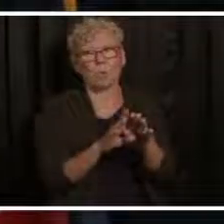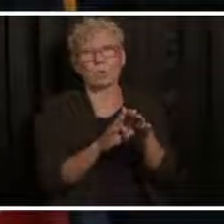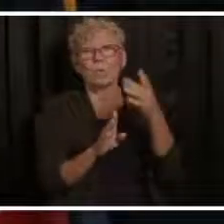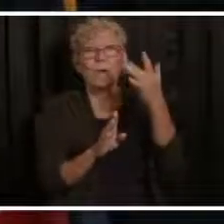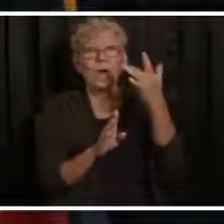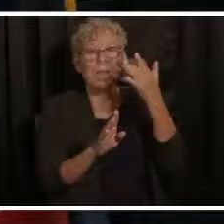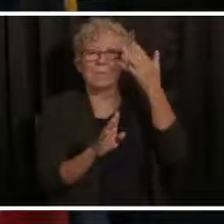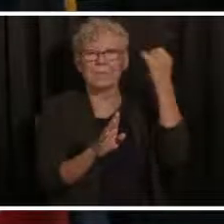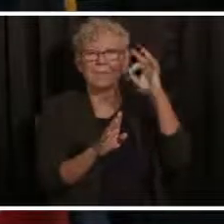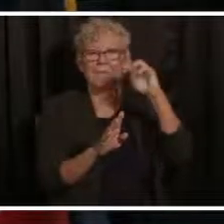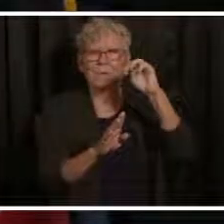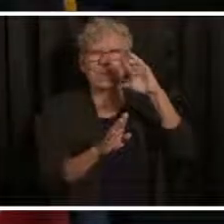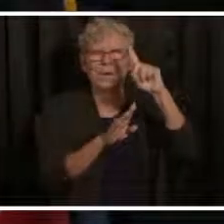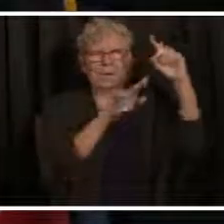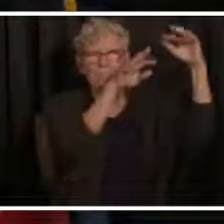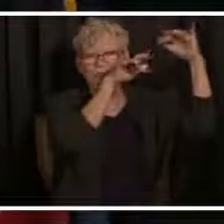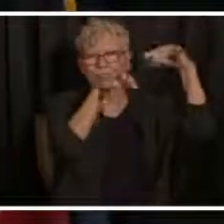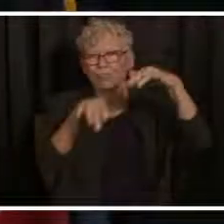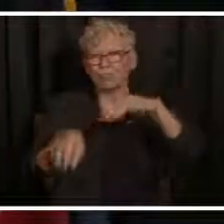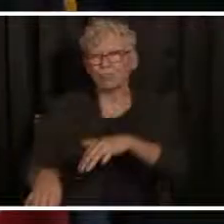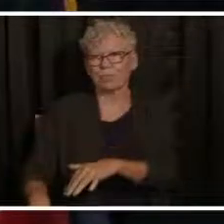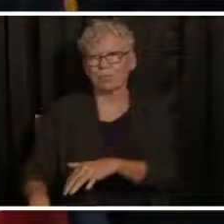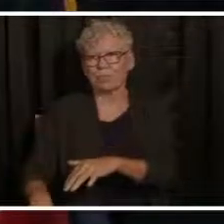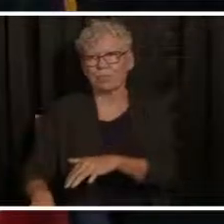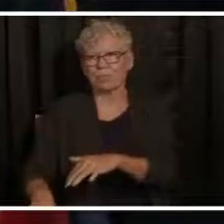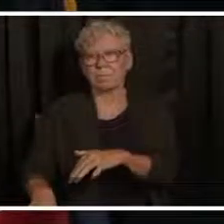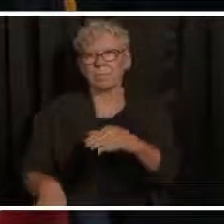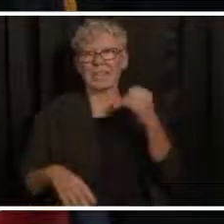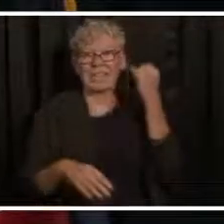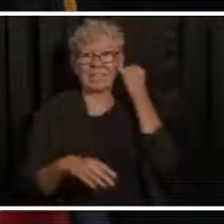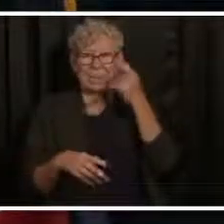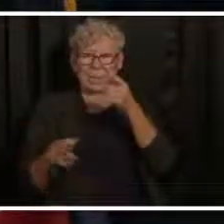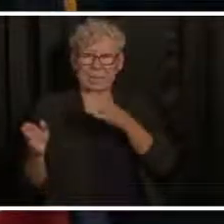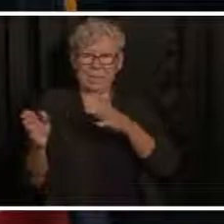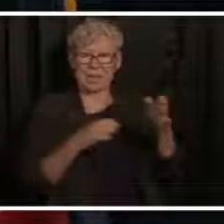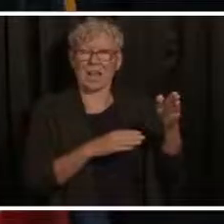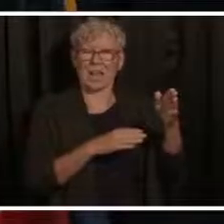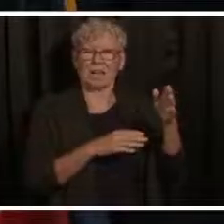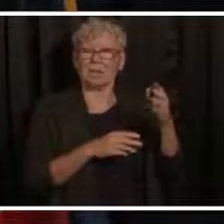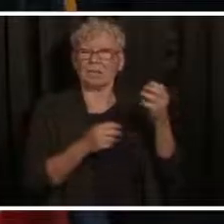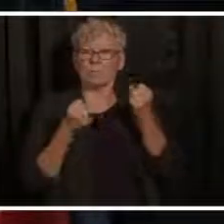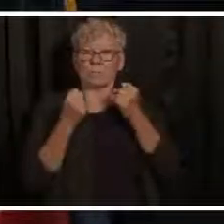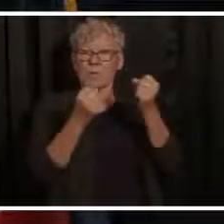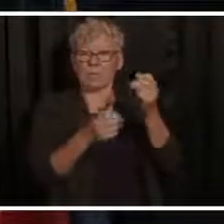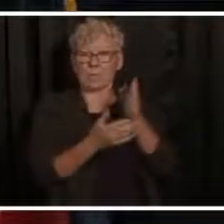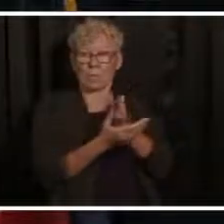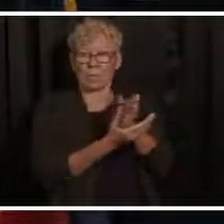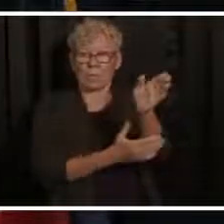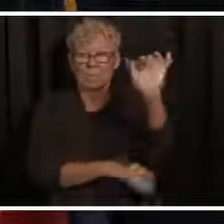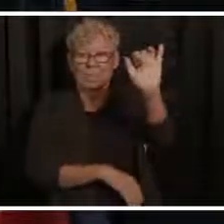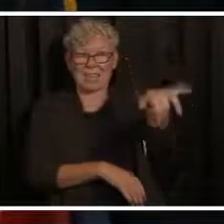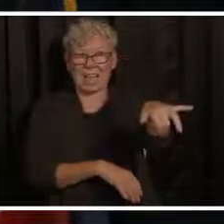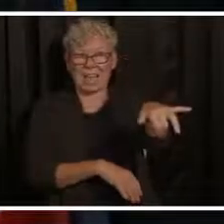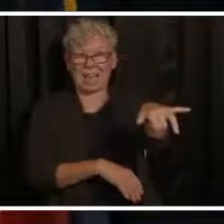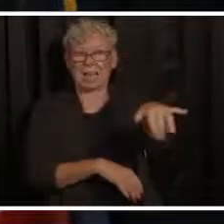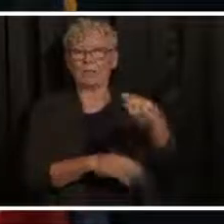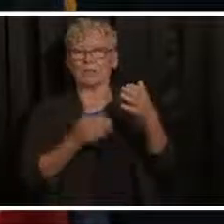open as quickly as possible. If you are planning a trip, I suggest you visit CO Trip.org uh to check for road closures